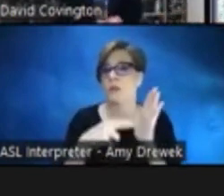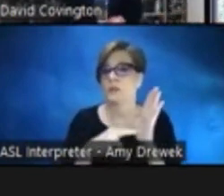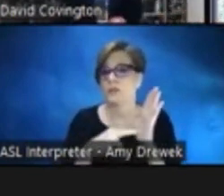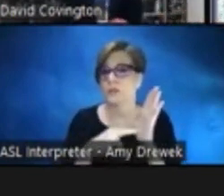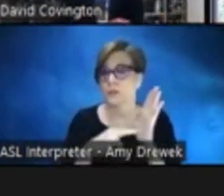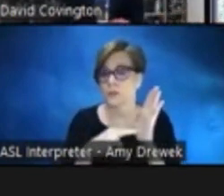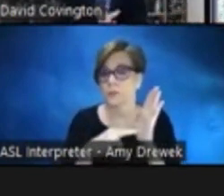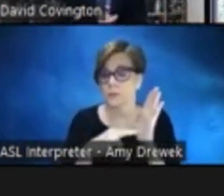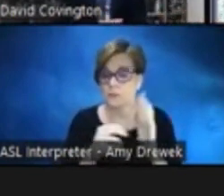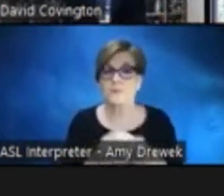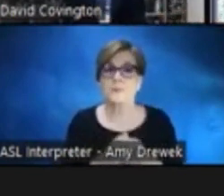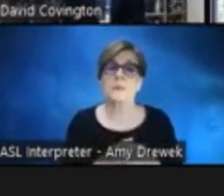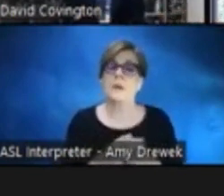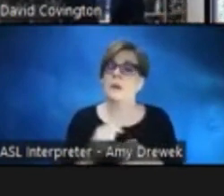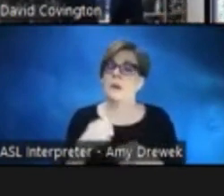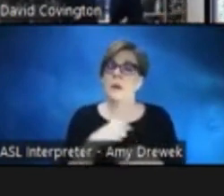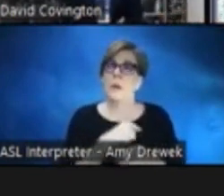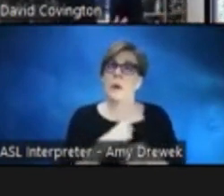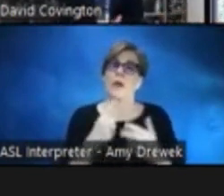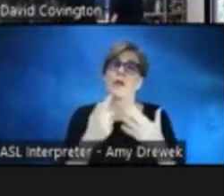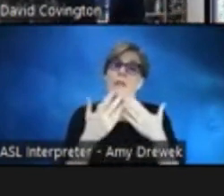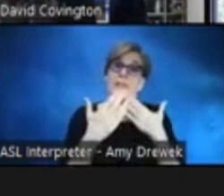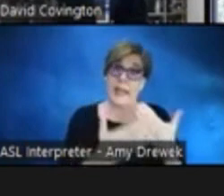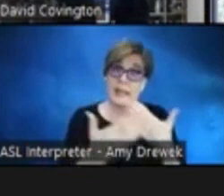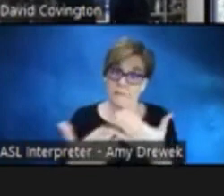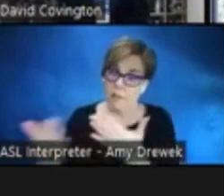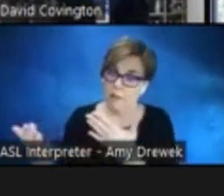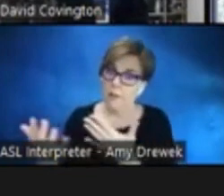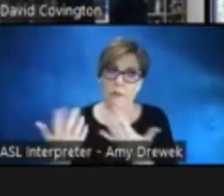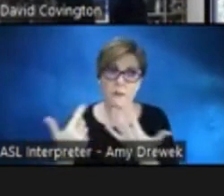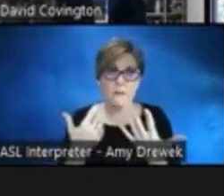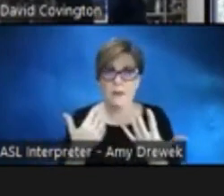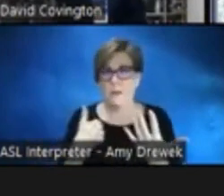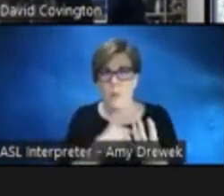SO THANKFUL THAT SO MANY OF YOU -- WE HAVE ABOUT 250 OF YOU AS OF